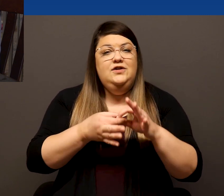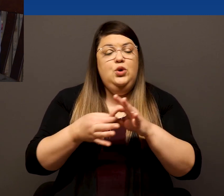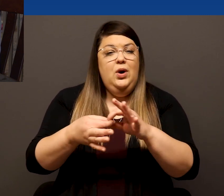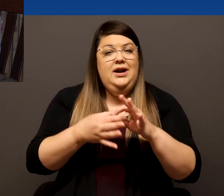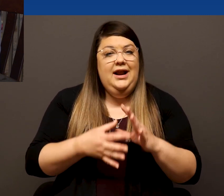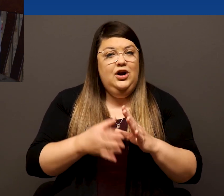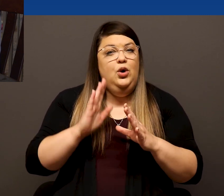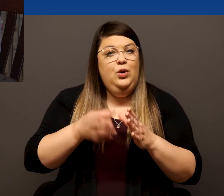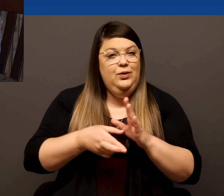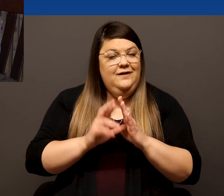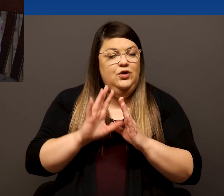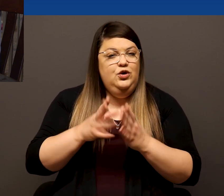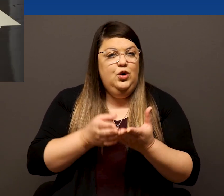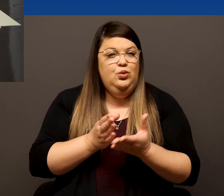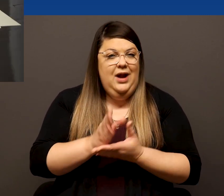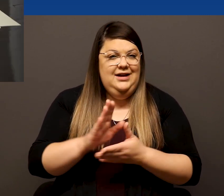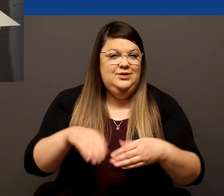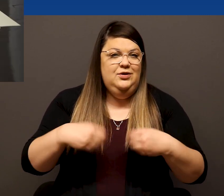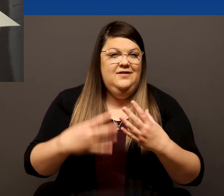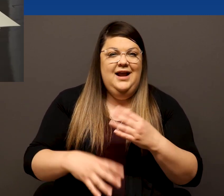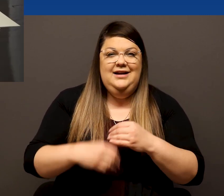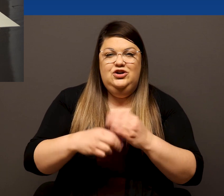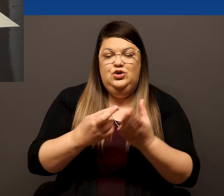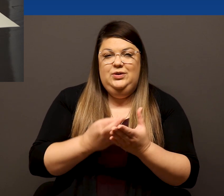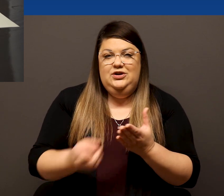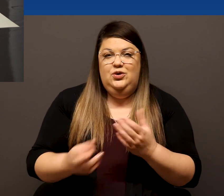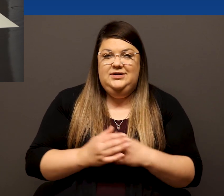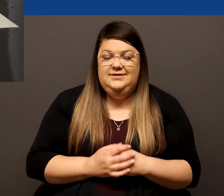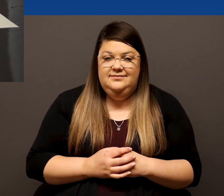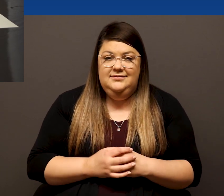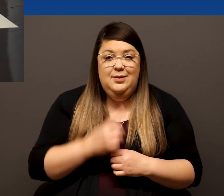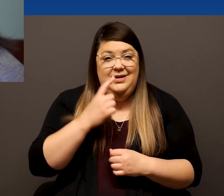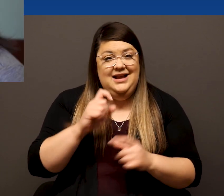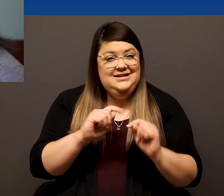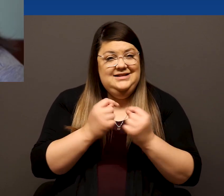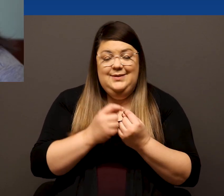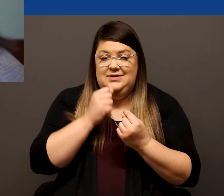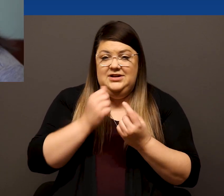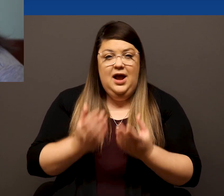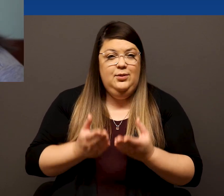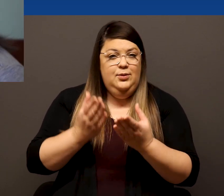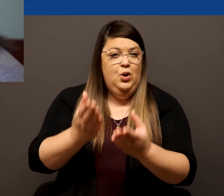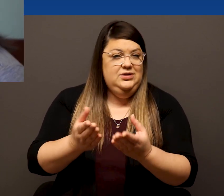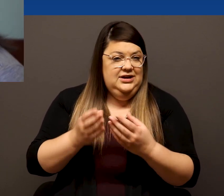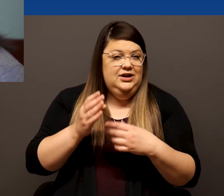and provide additional resources. Because the team is not proposing to evaluate the child,